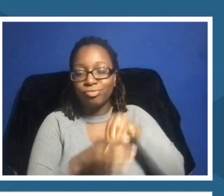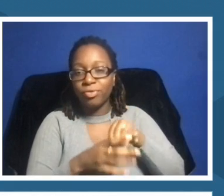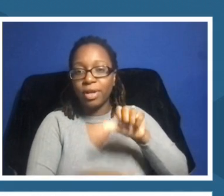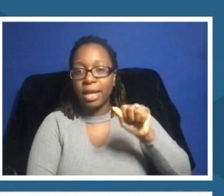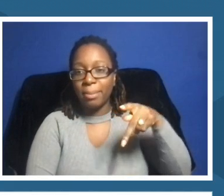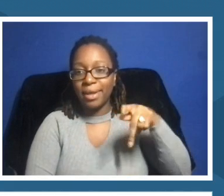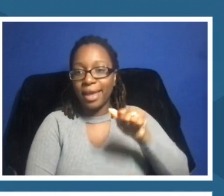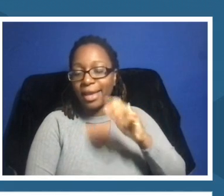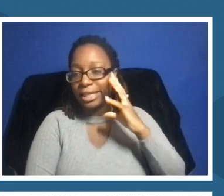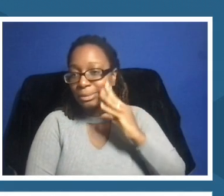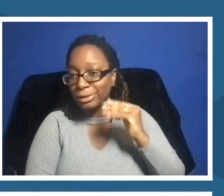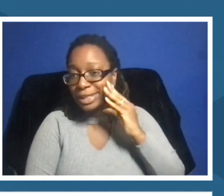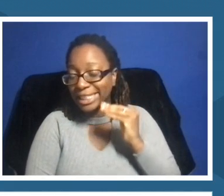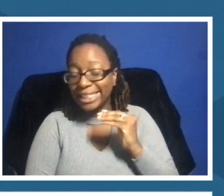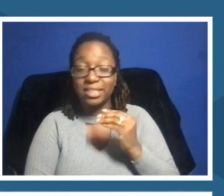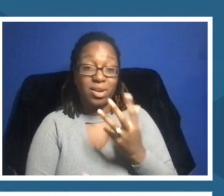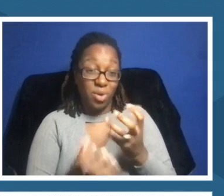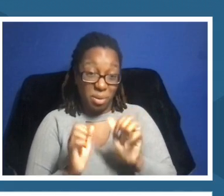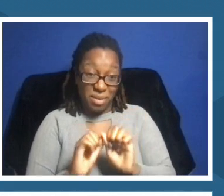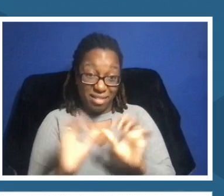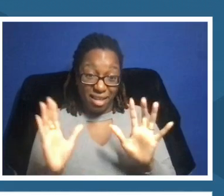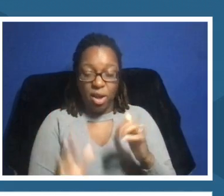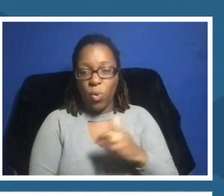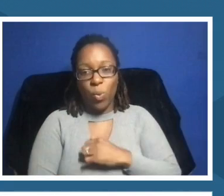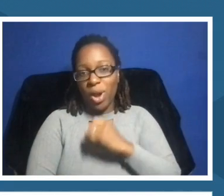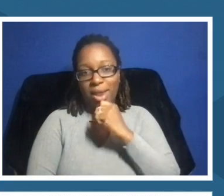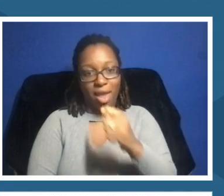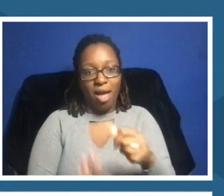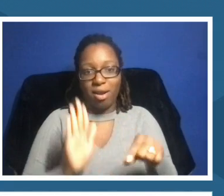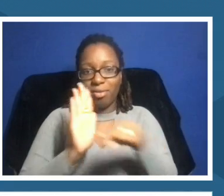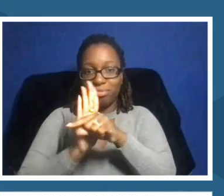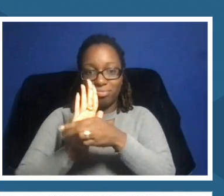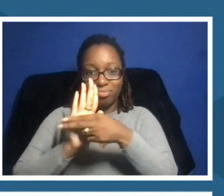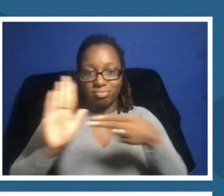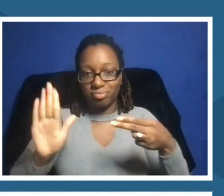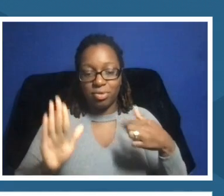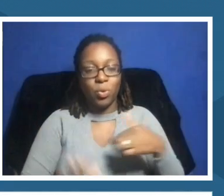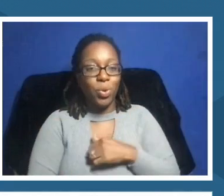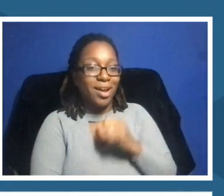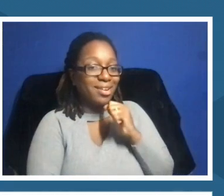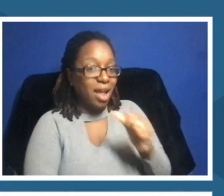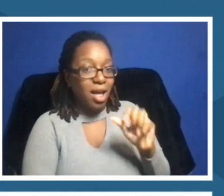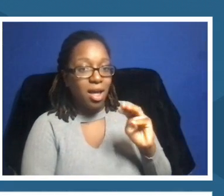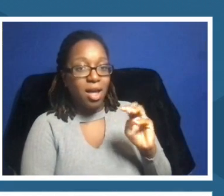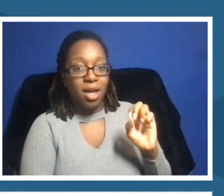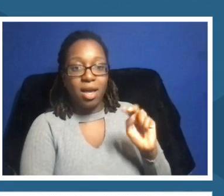those of us who are listening that we are not a stereotype we are not a